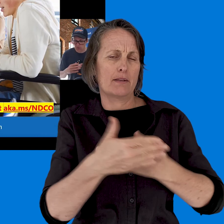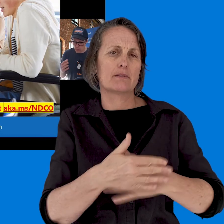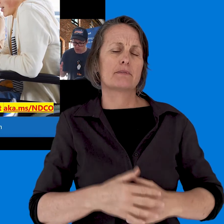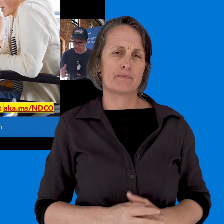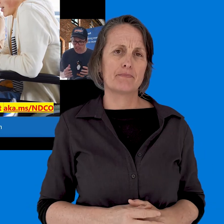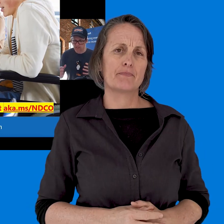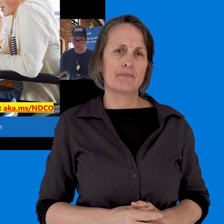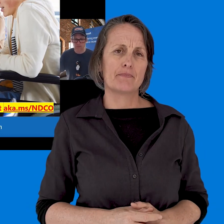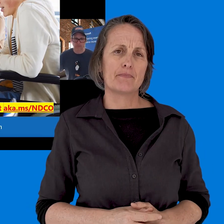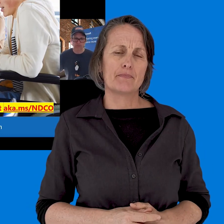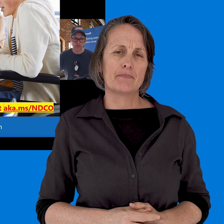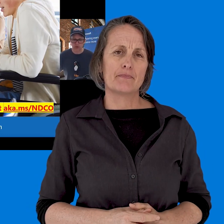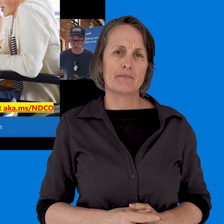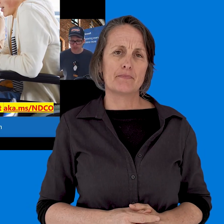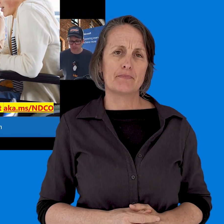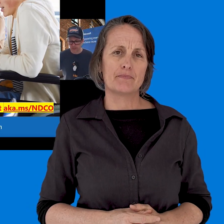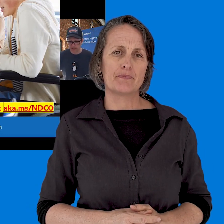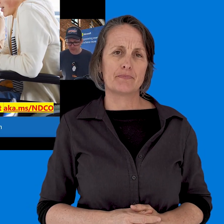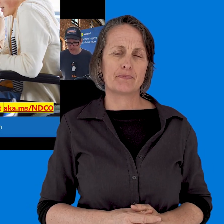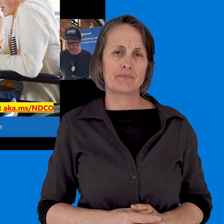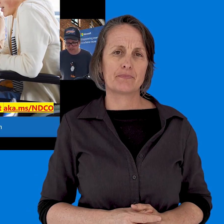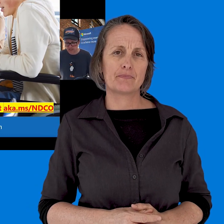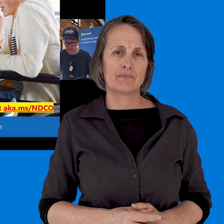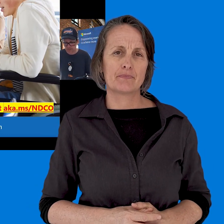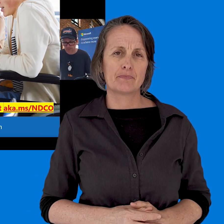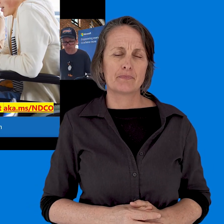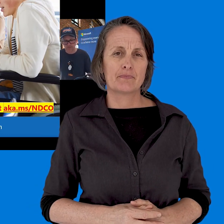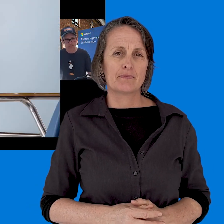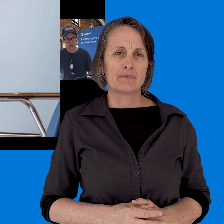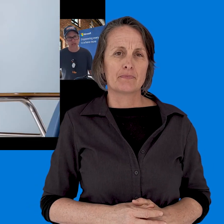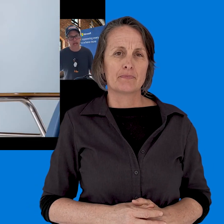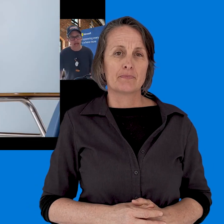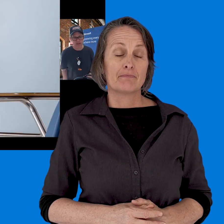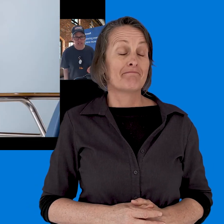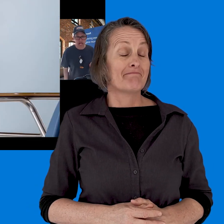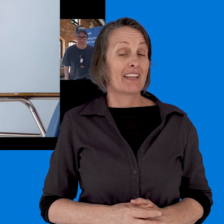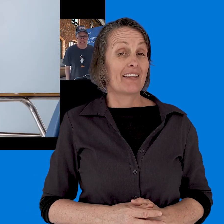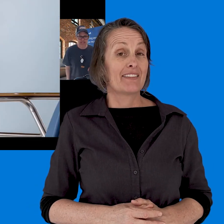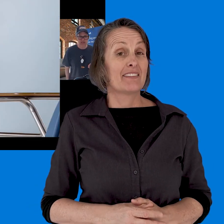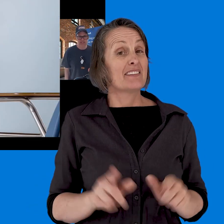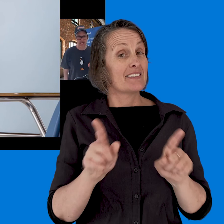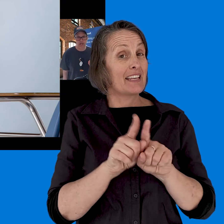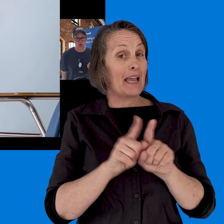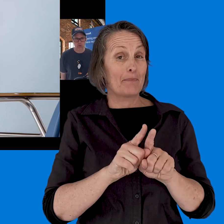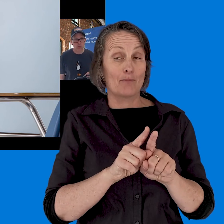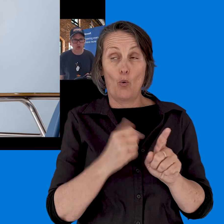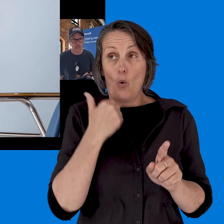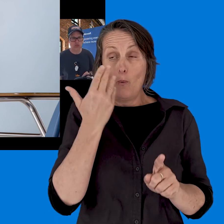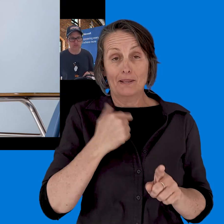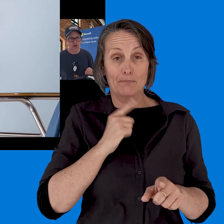with all the links and, you know, bits and pieces in there. And then lastly, as I say in all my workshops,